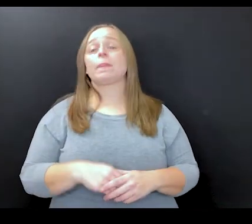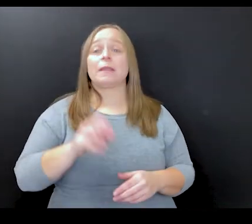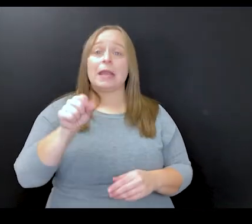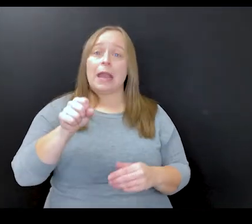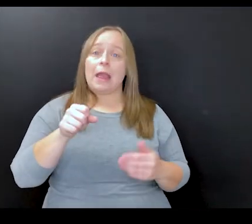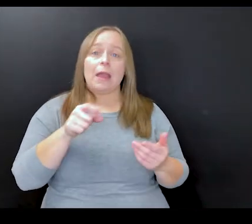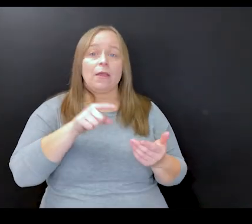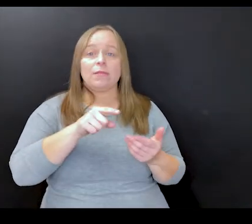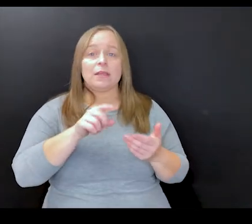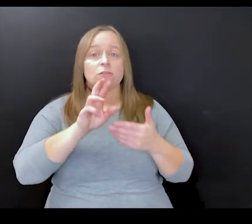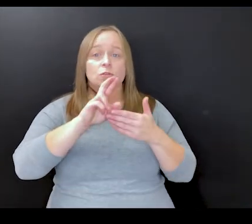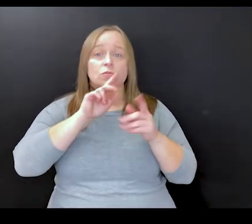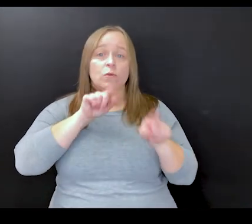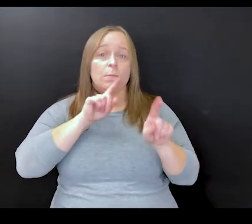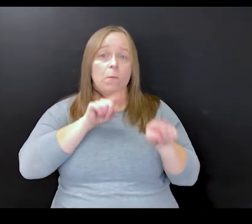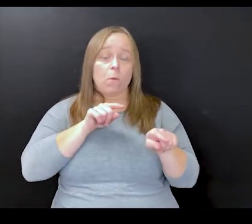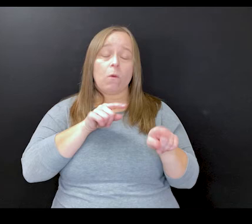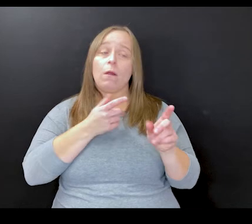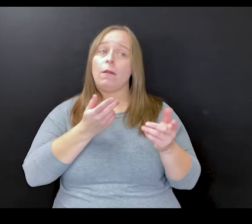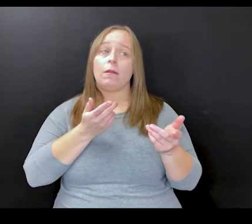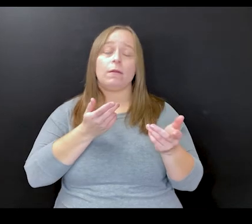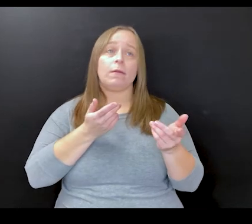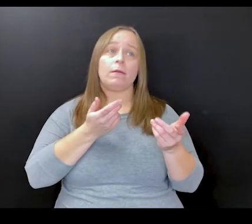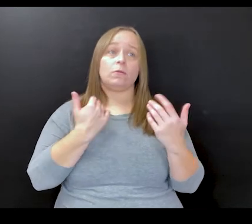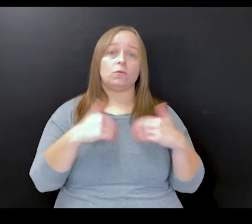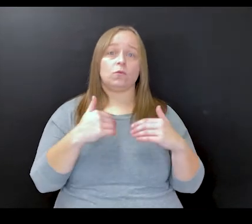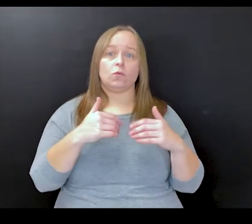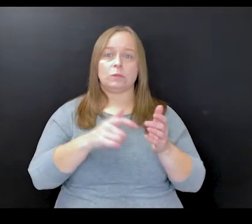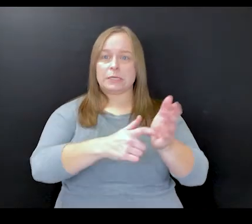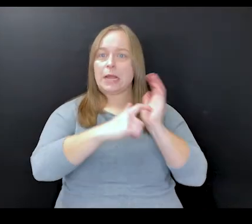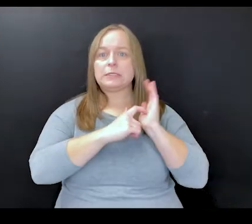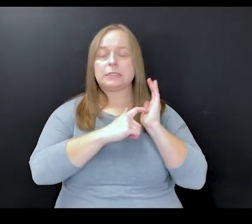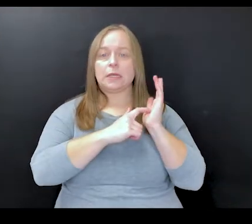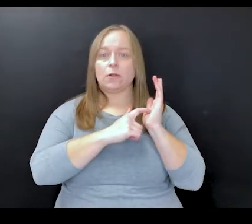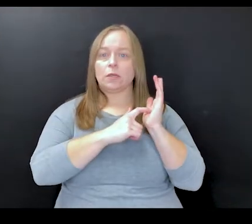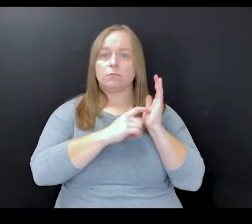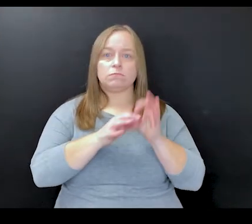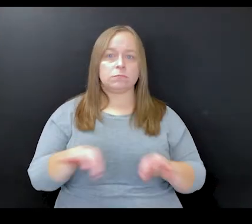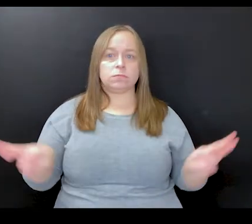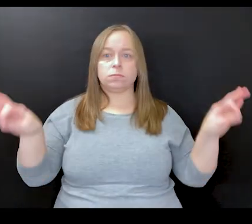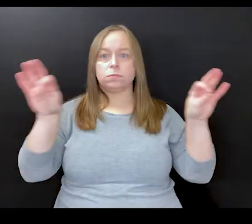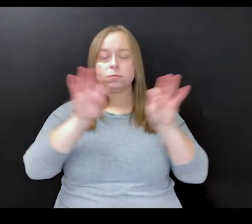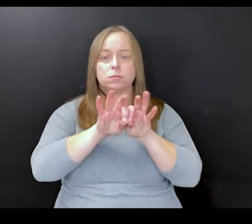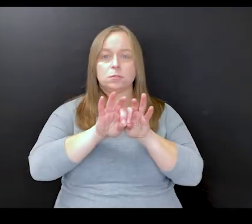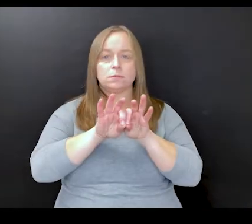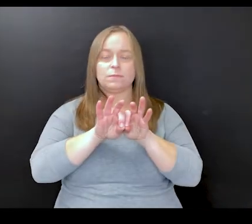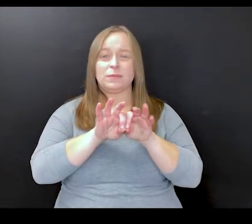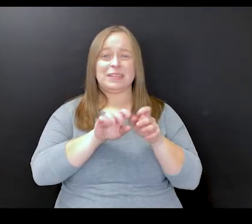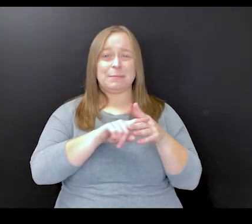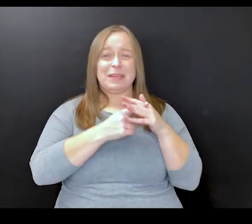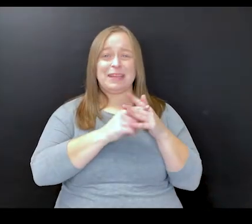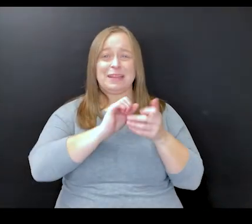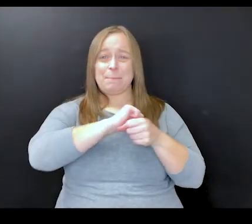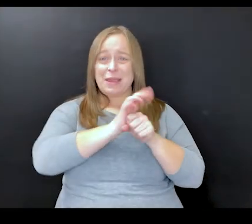[Tim] Well, this was a report that was so necessary. Early on in the pandemic,